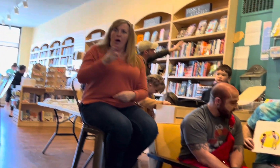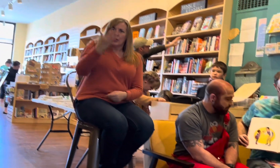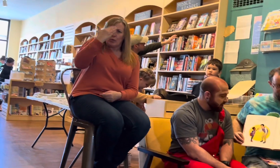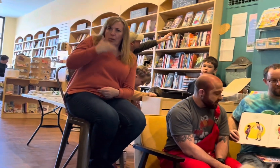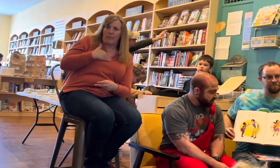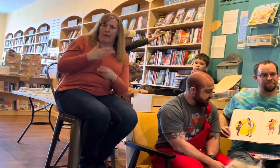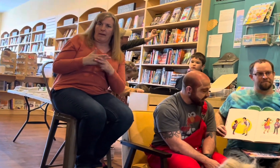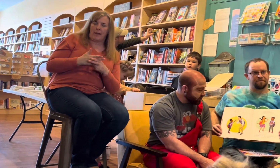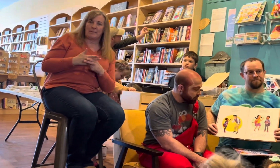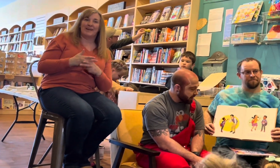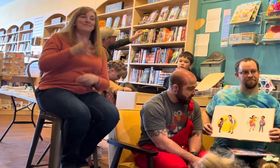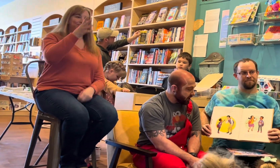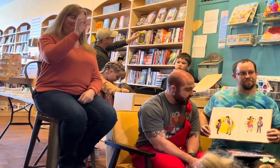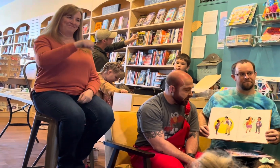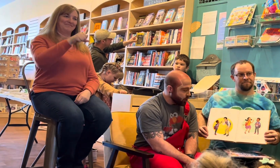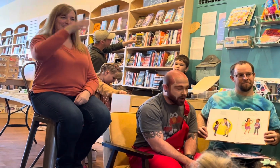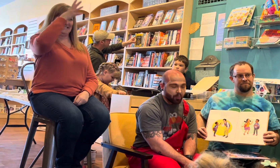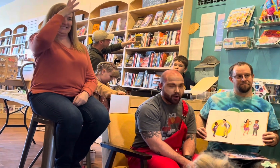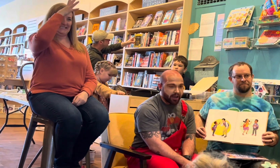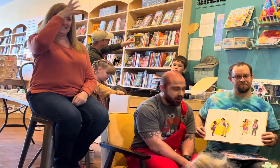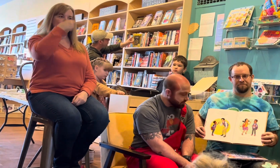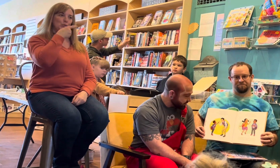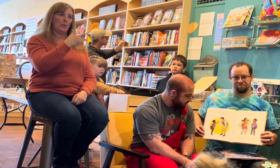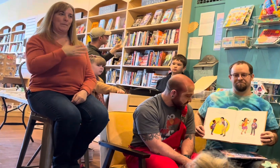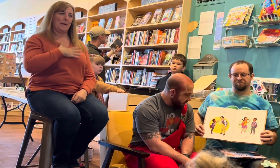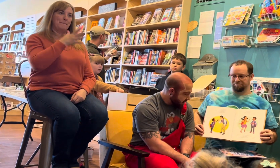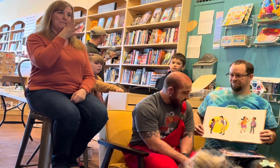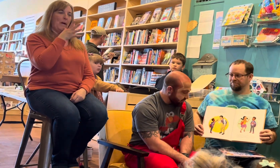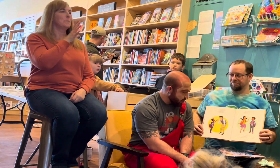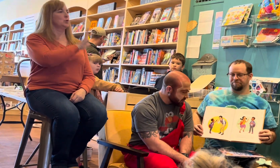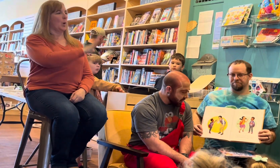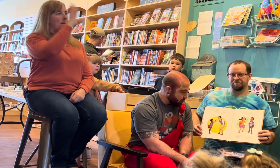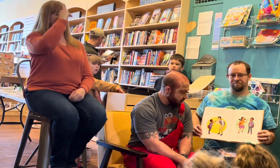"Yep! Your dad told my mom you're a boy now." "I've always been a boy